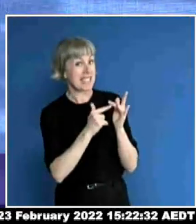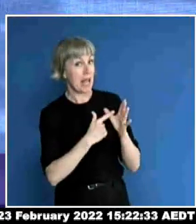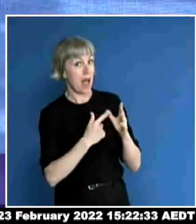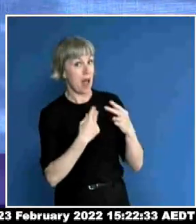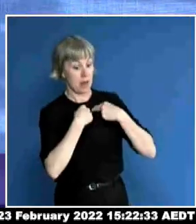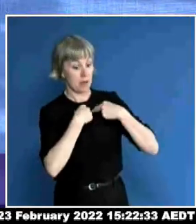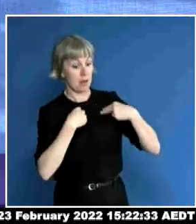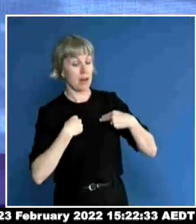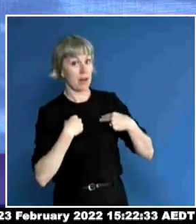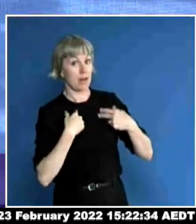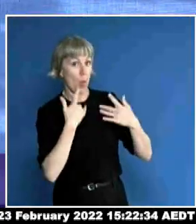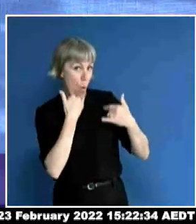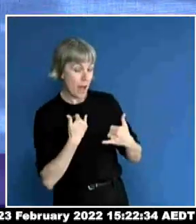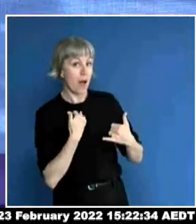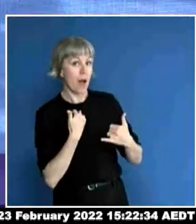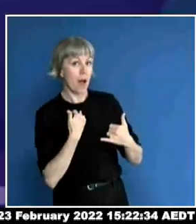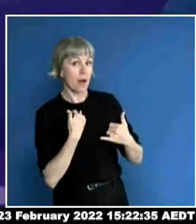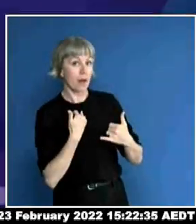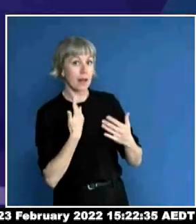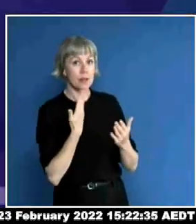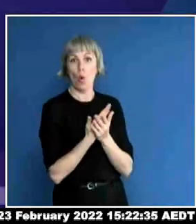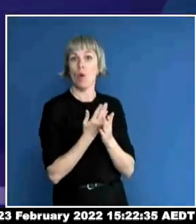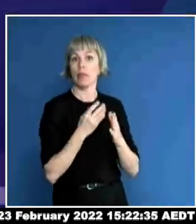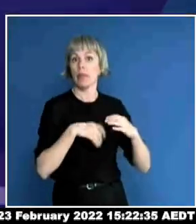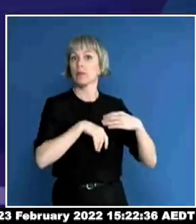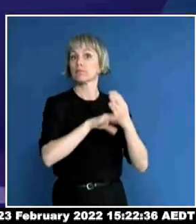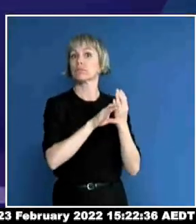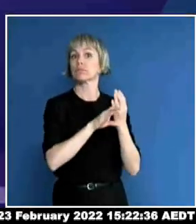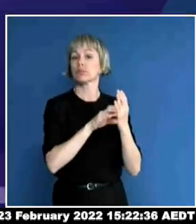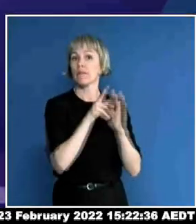apologise that I omitted to give her the opportunity to make her appearance. No, no, that's all right.